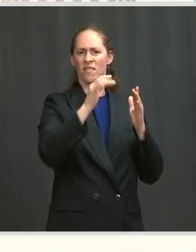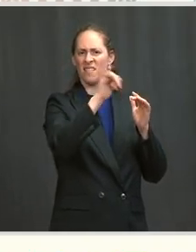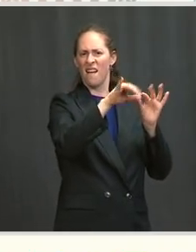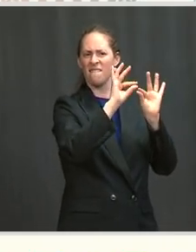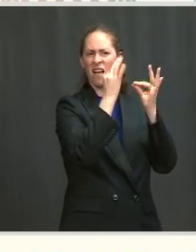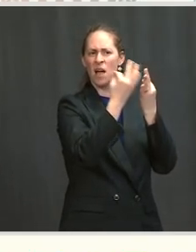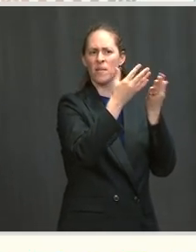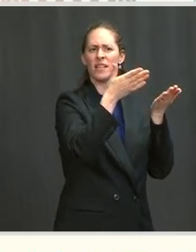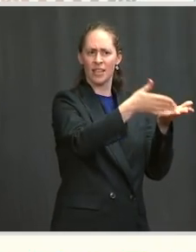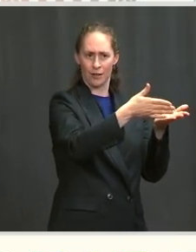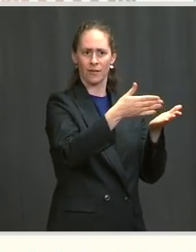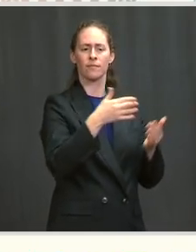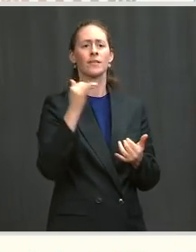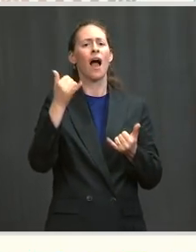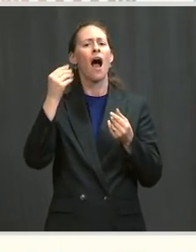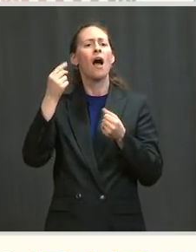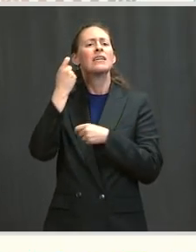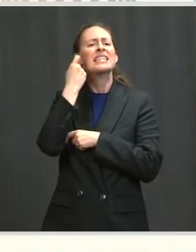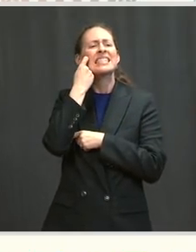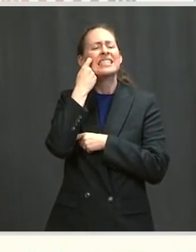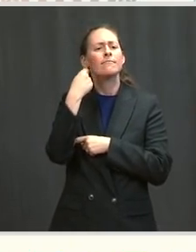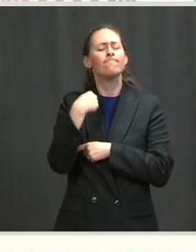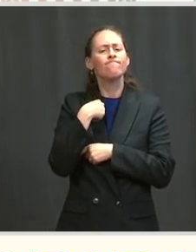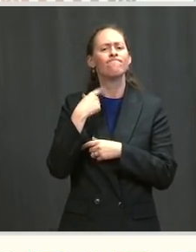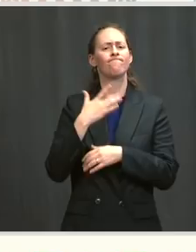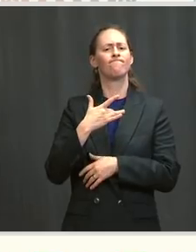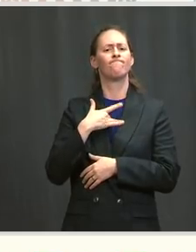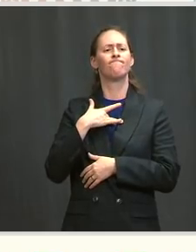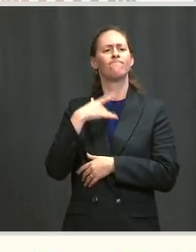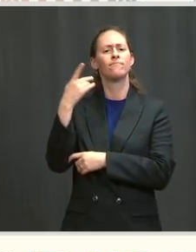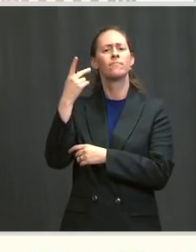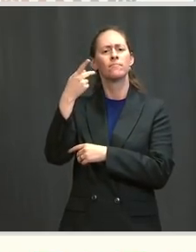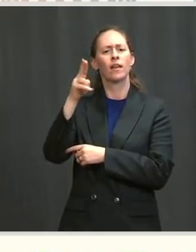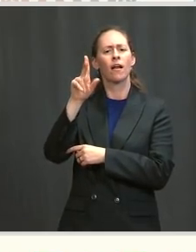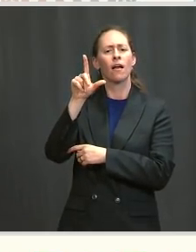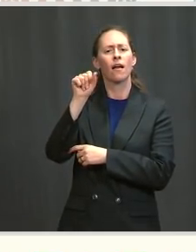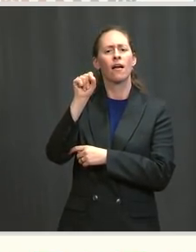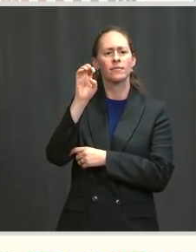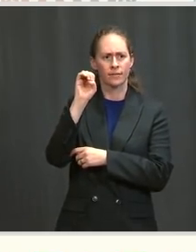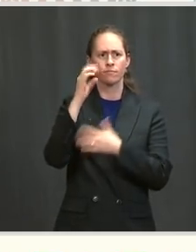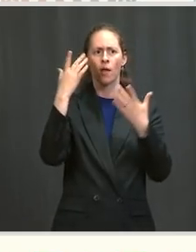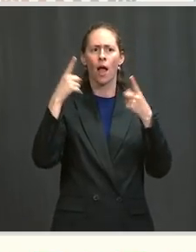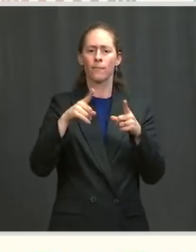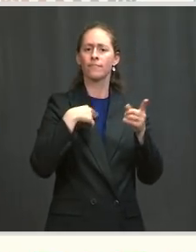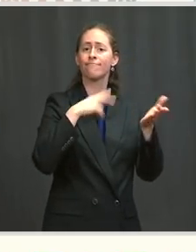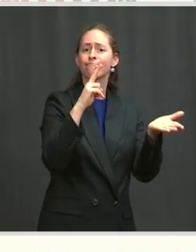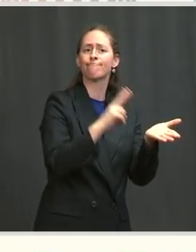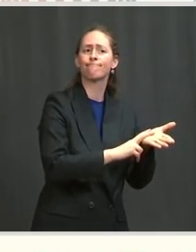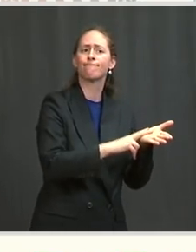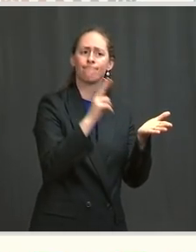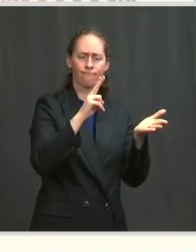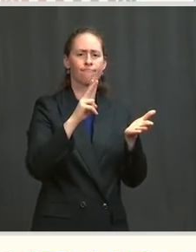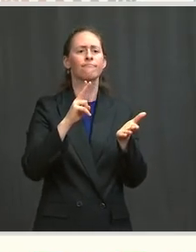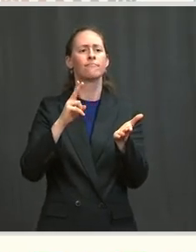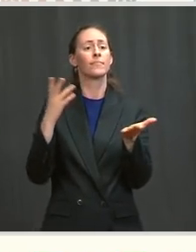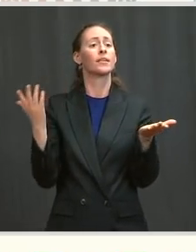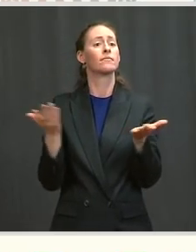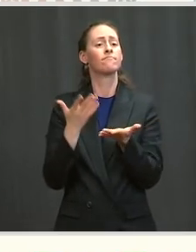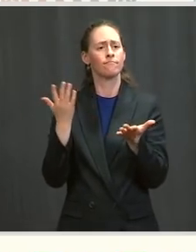we've lost, I signed a bill consecrating another piece of hallowed ground: the Pulse nightclub.